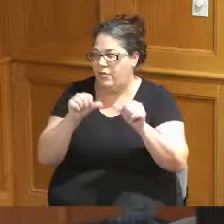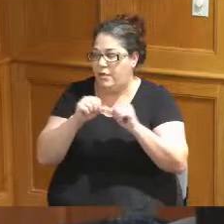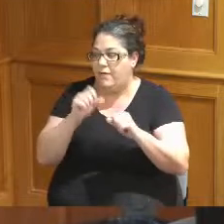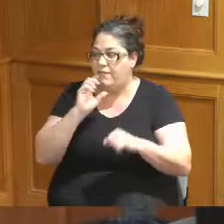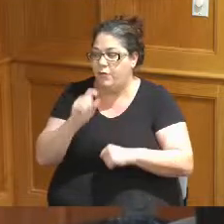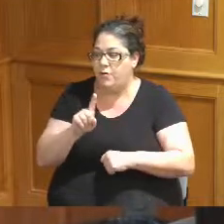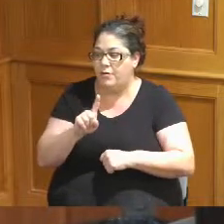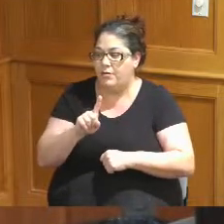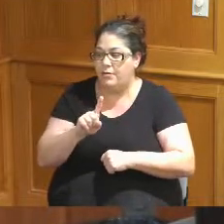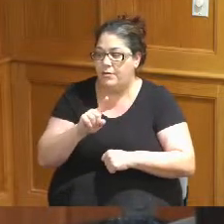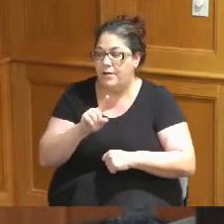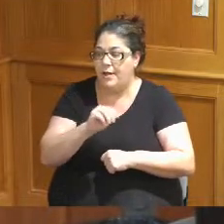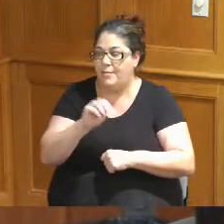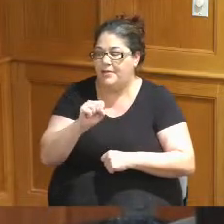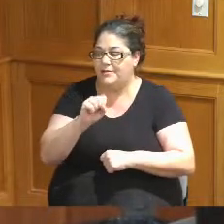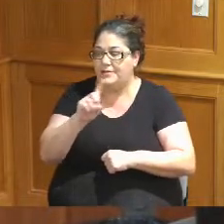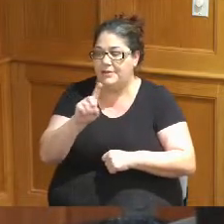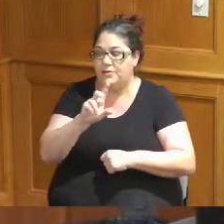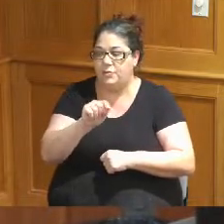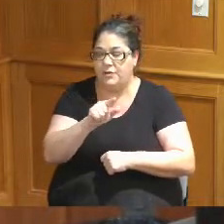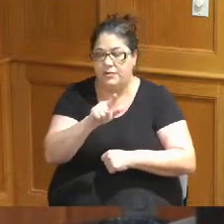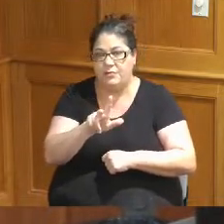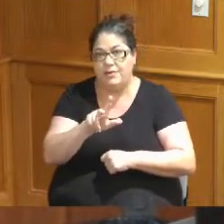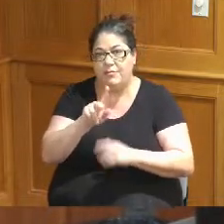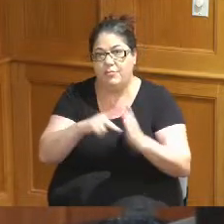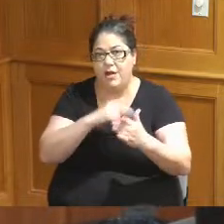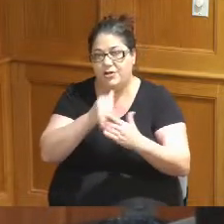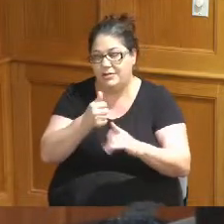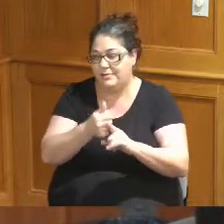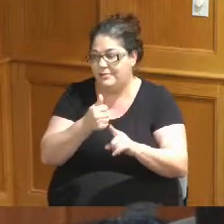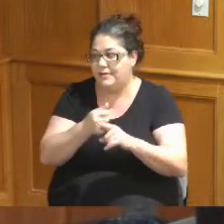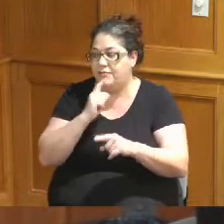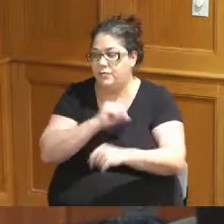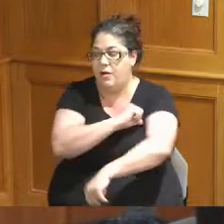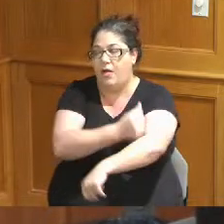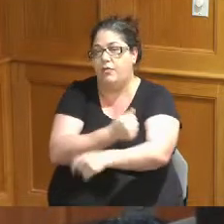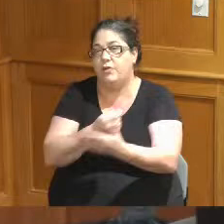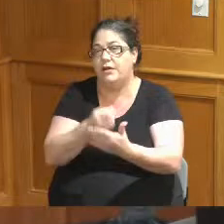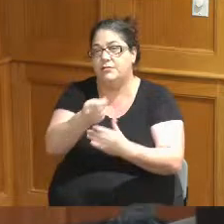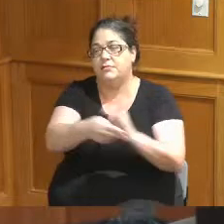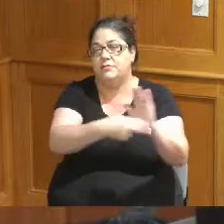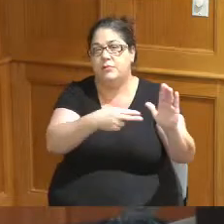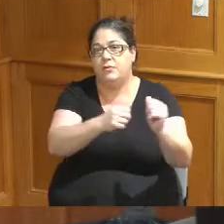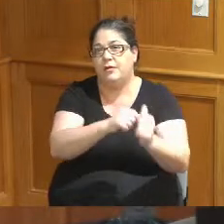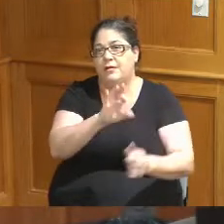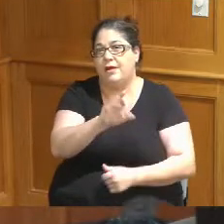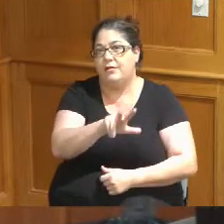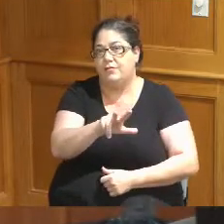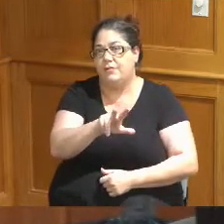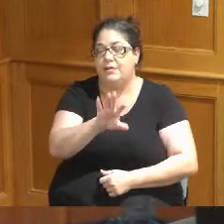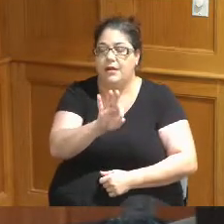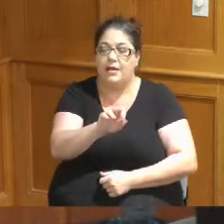is an assessment project these resolutions are to authorize and appropriate 93 900 to construct